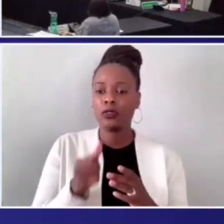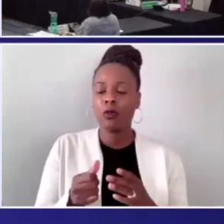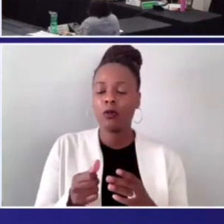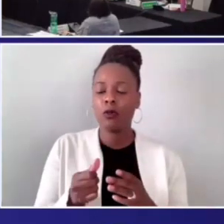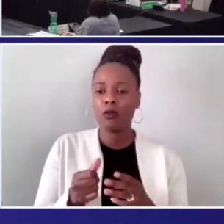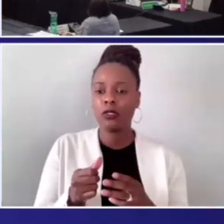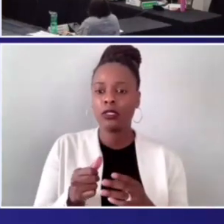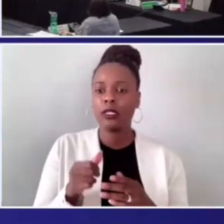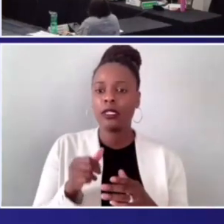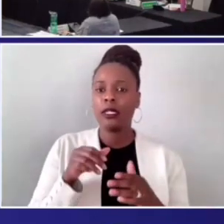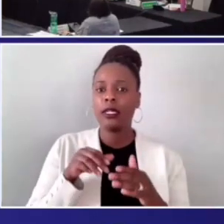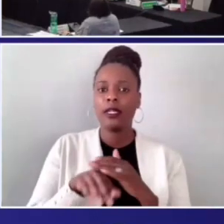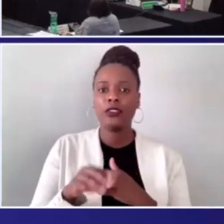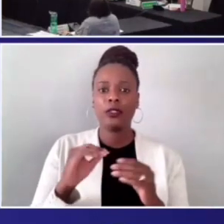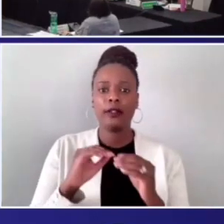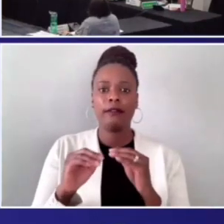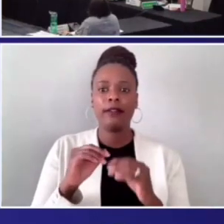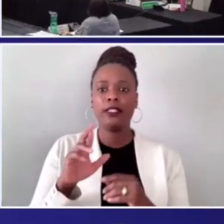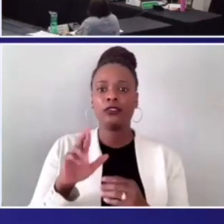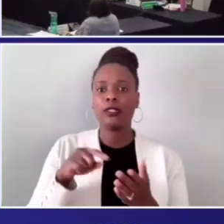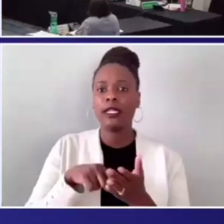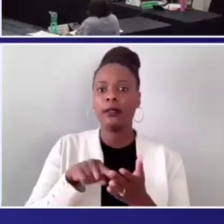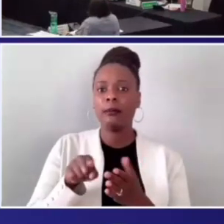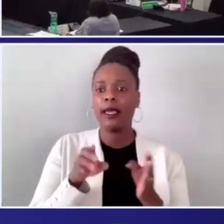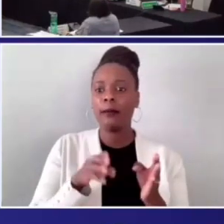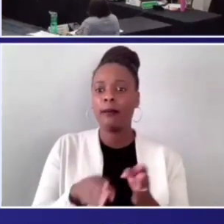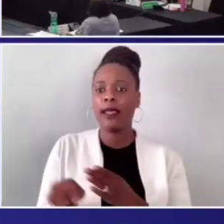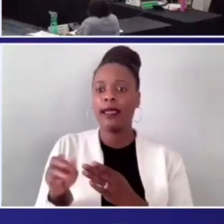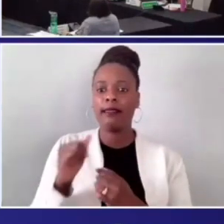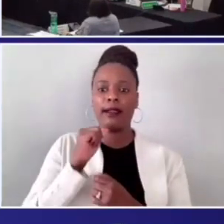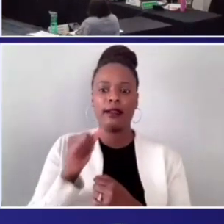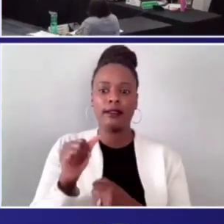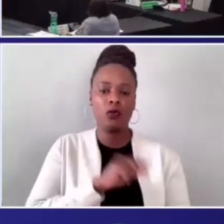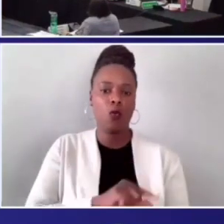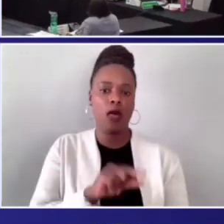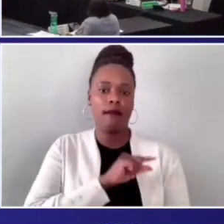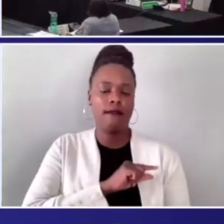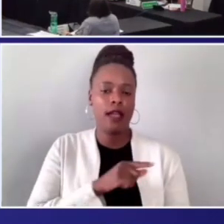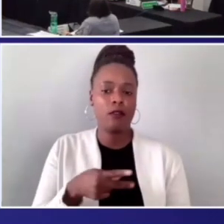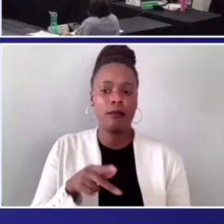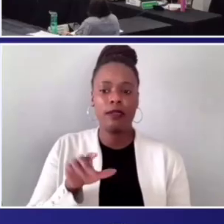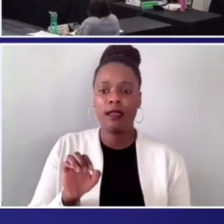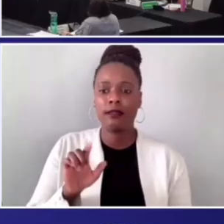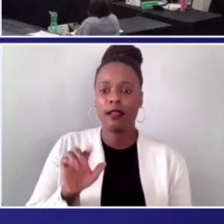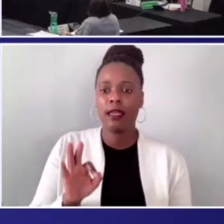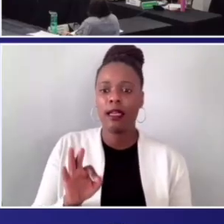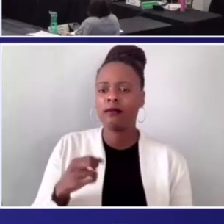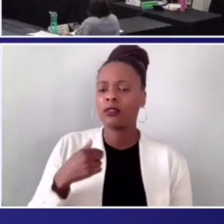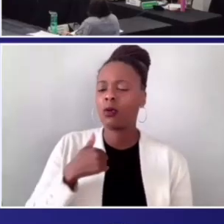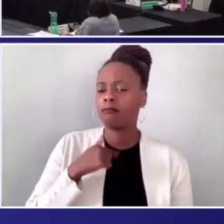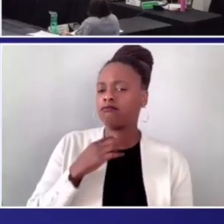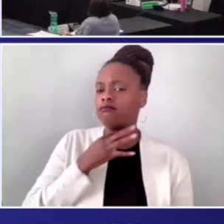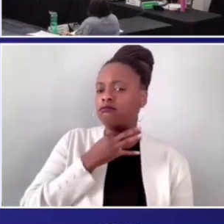repayment plan that doesn't qualify for PSLF. So my question is, is the Department taking steps to proactively reduce